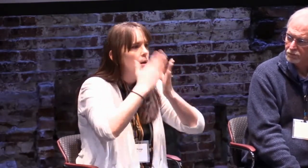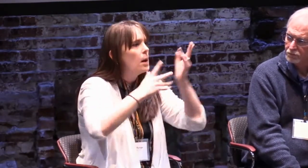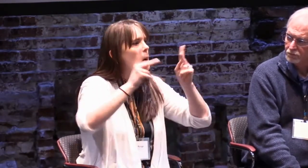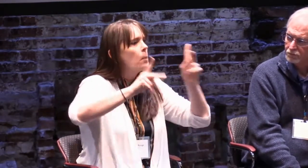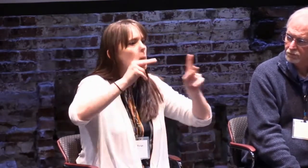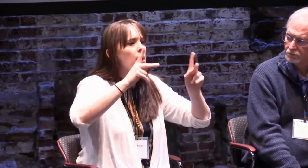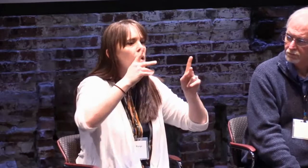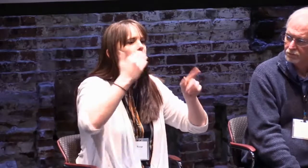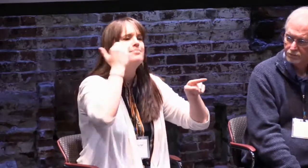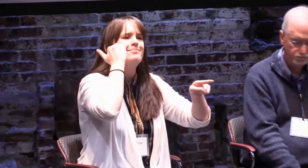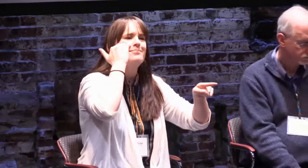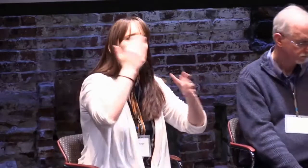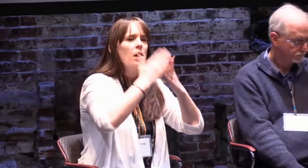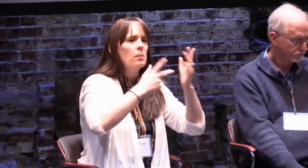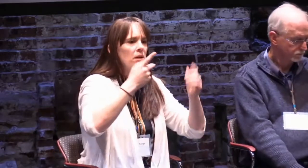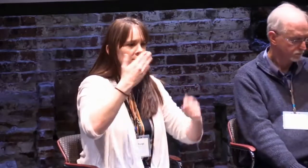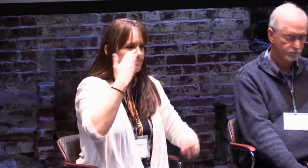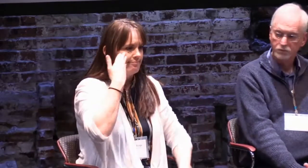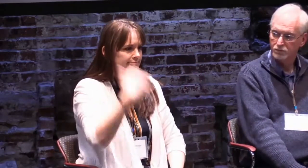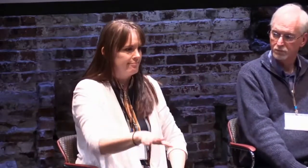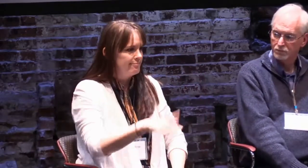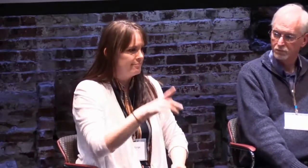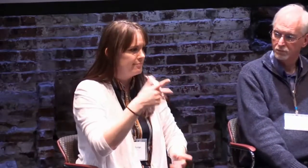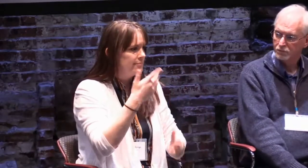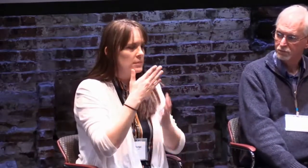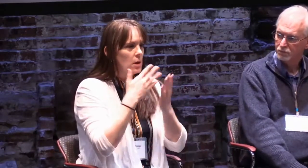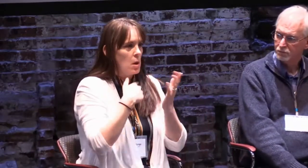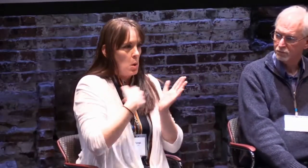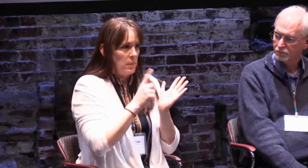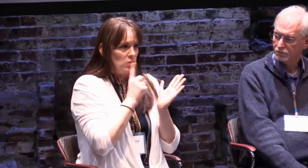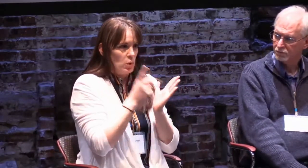It's so hard to do and get your content out there.